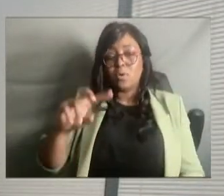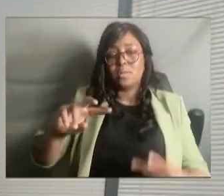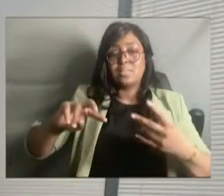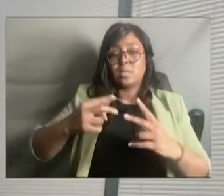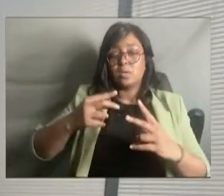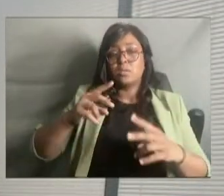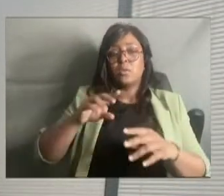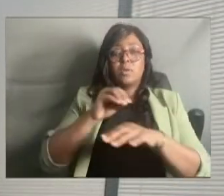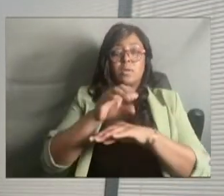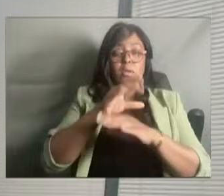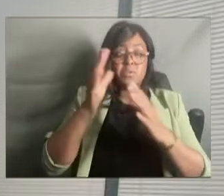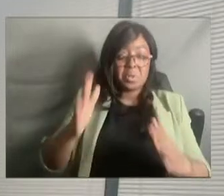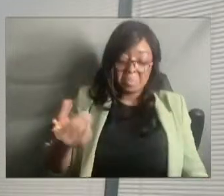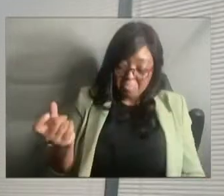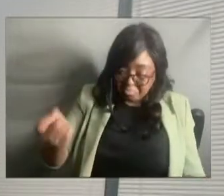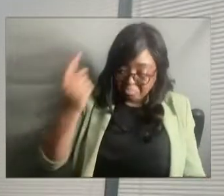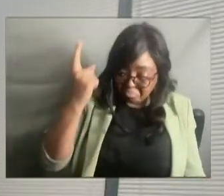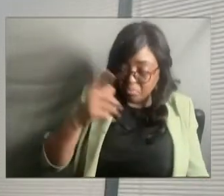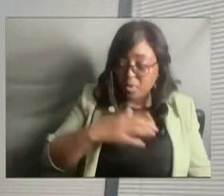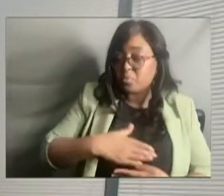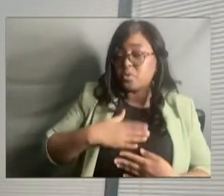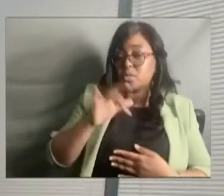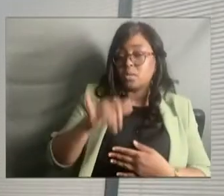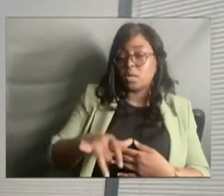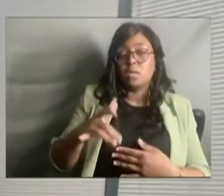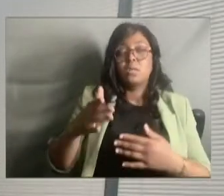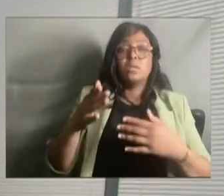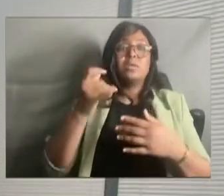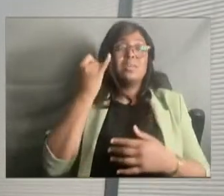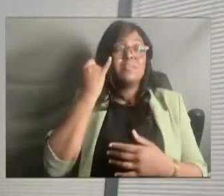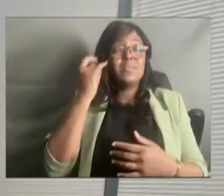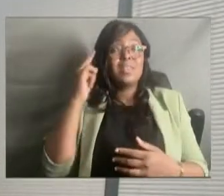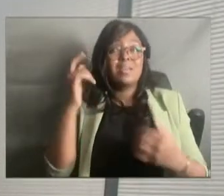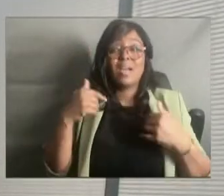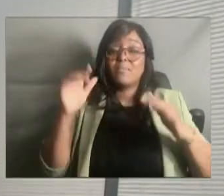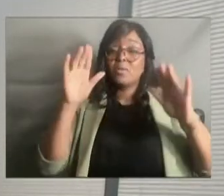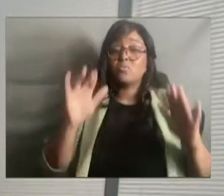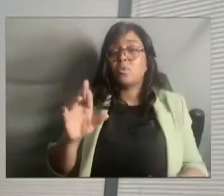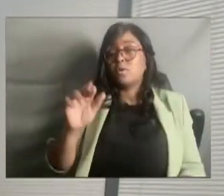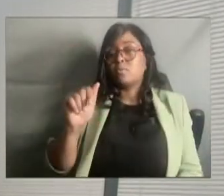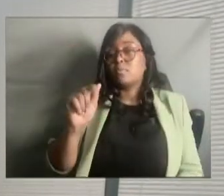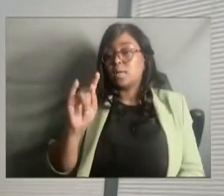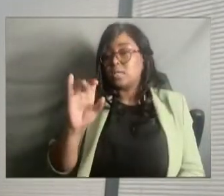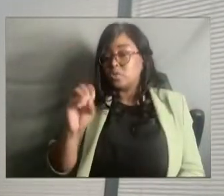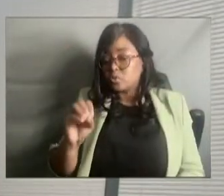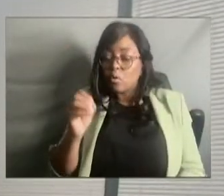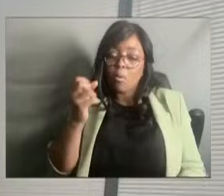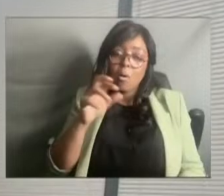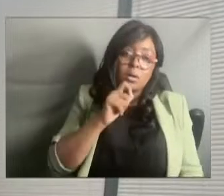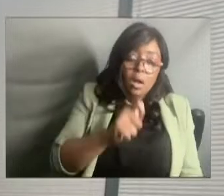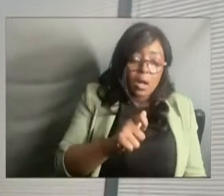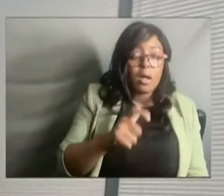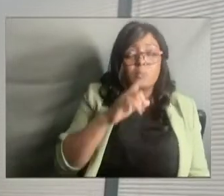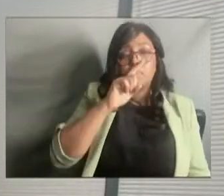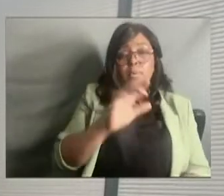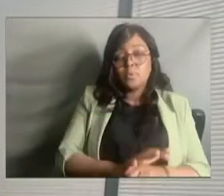ratios for secondary counselors. Touche. I appreciate that.